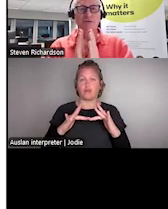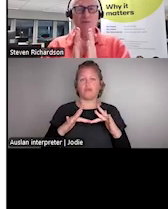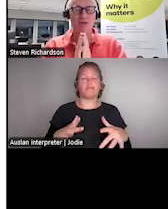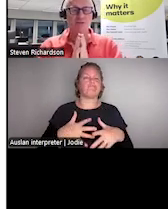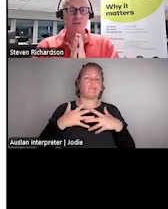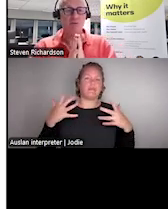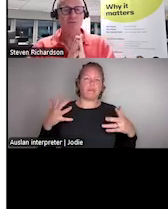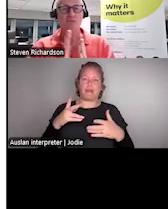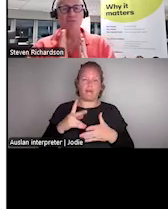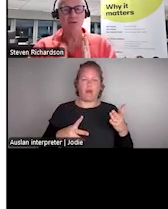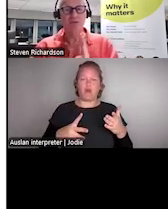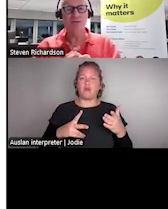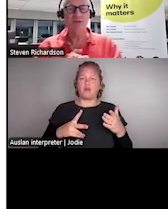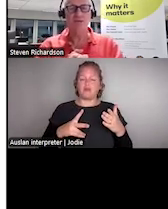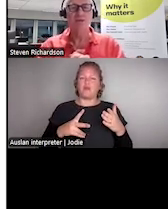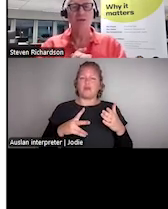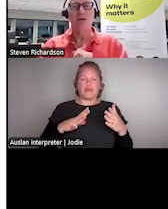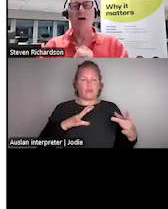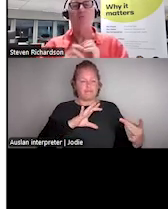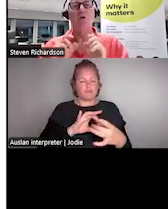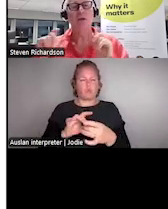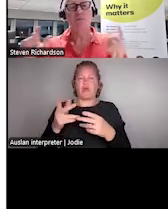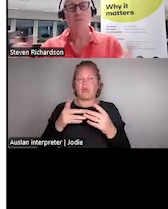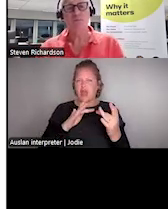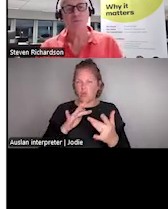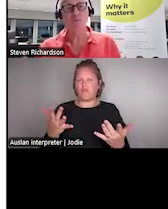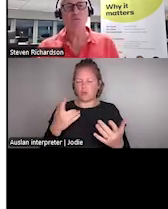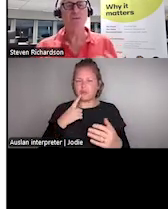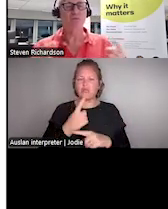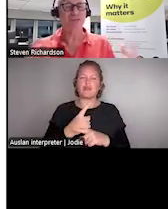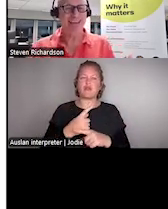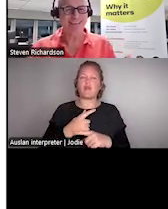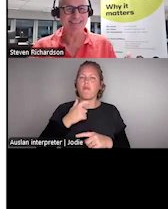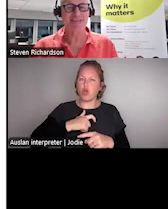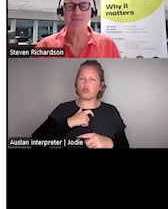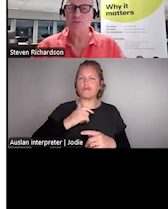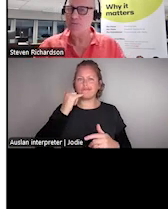You engage but no -- networks. Rolling out personal calls our text. That super